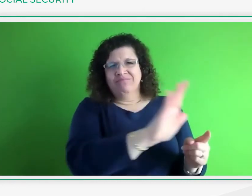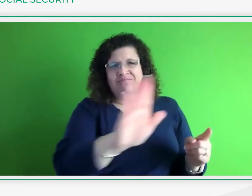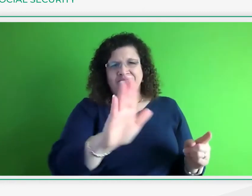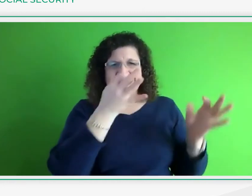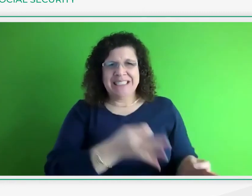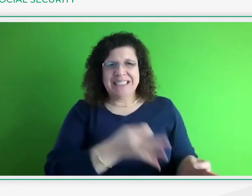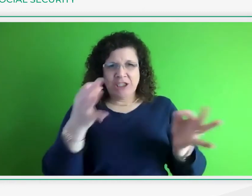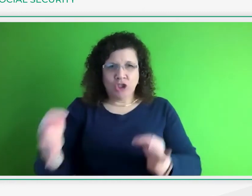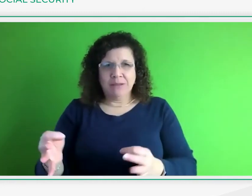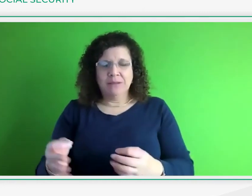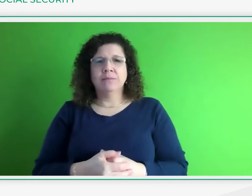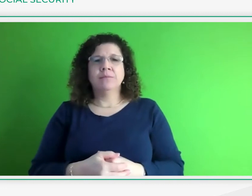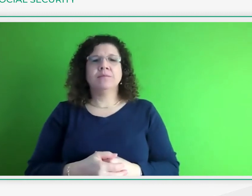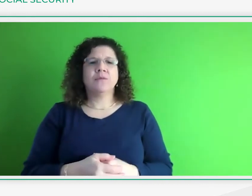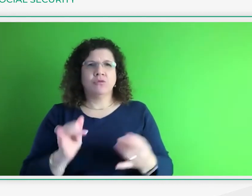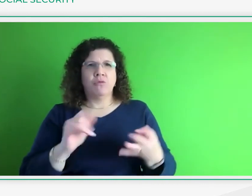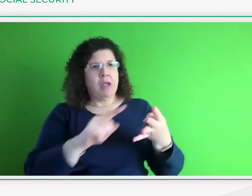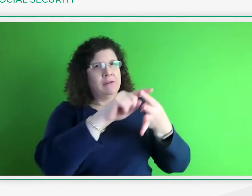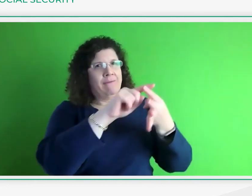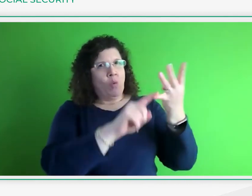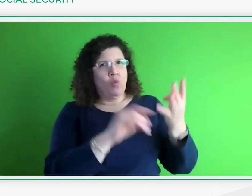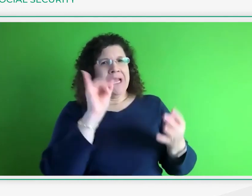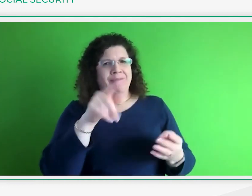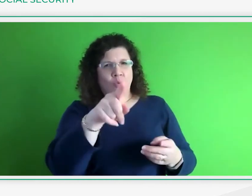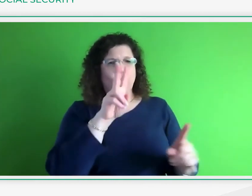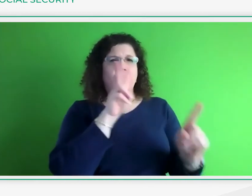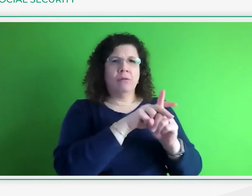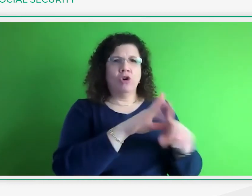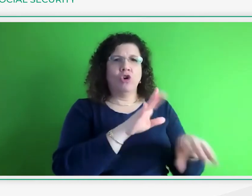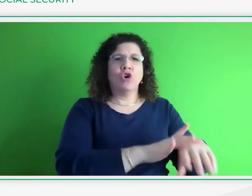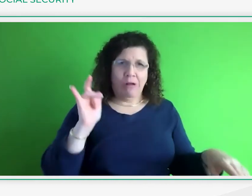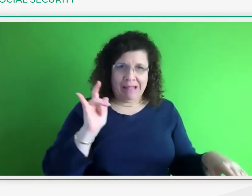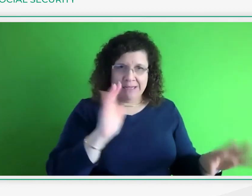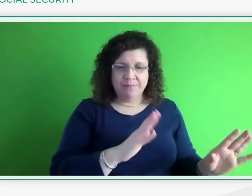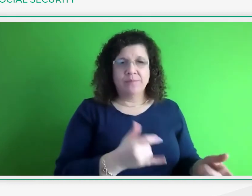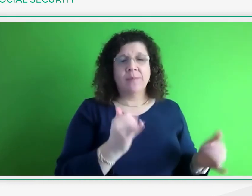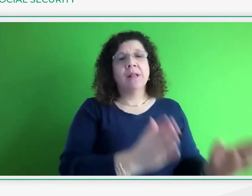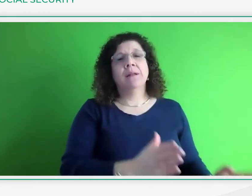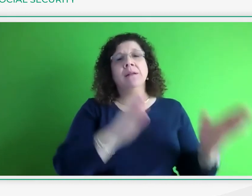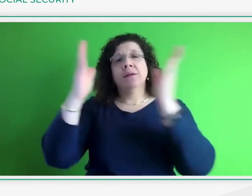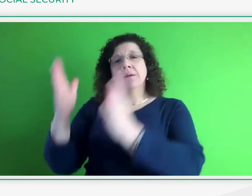It’s kind of based off of your decisions, but those are the 4 things that are some of